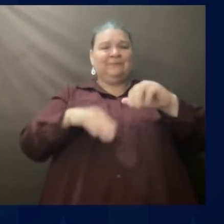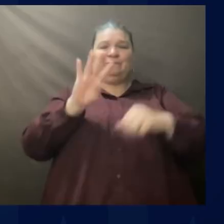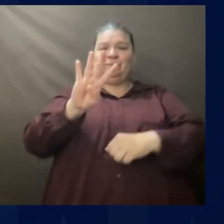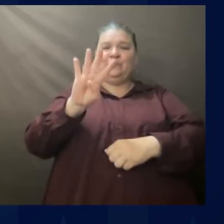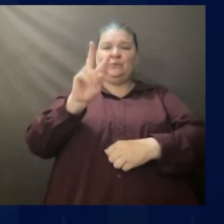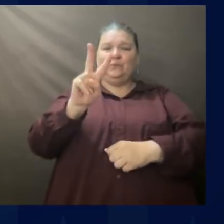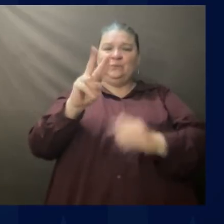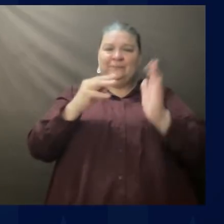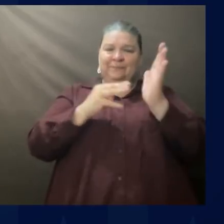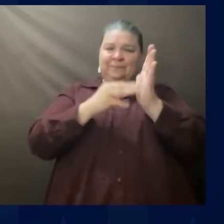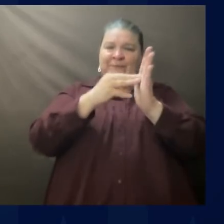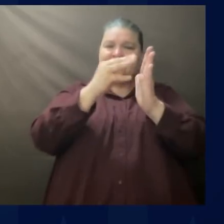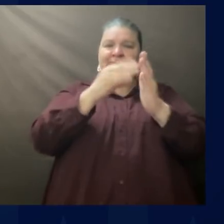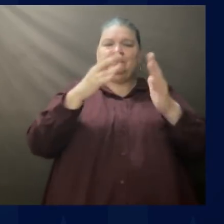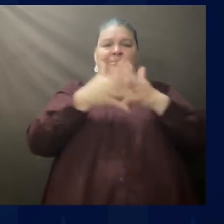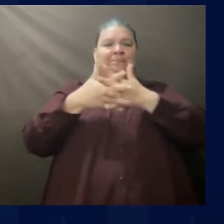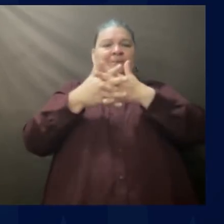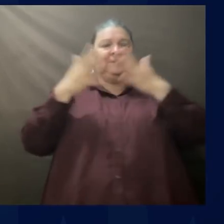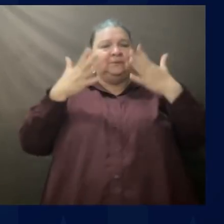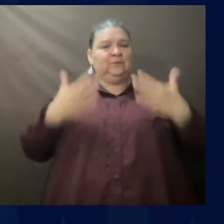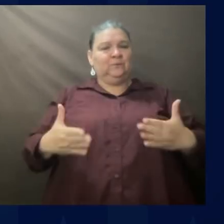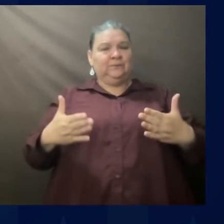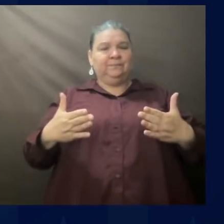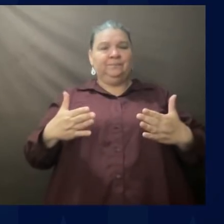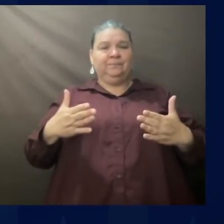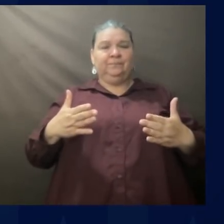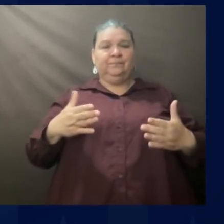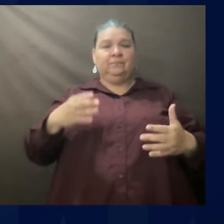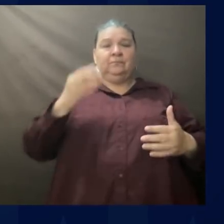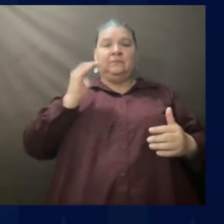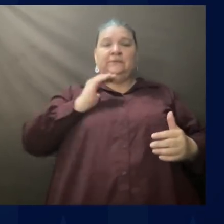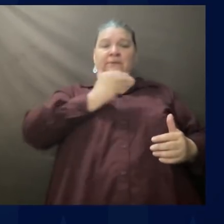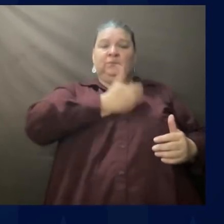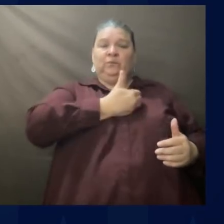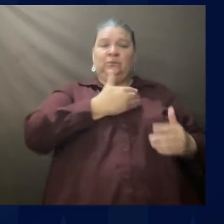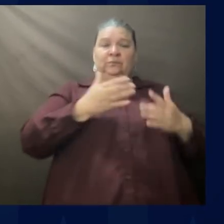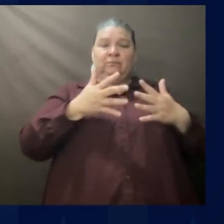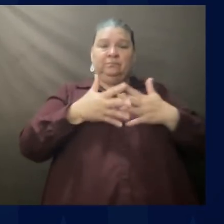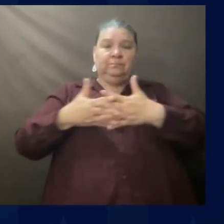From Lexington and Concord to Yorktown. From Onassis to Appomattox, in Bella